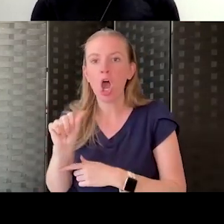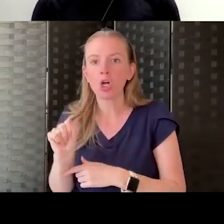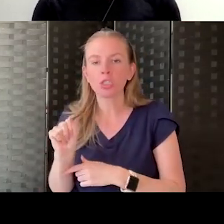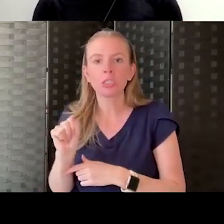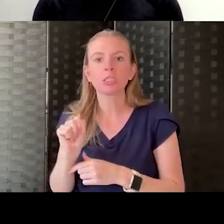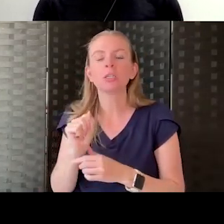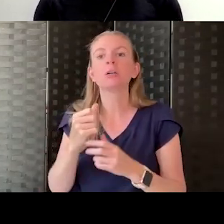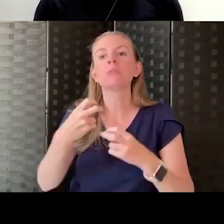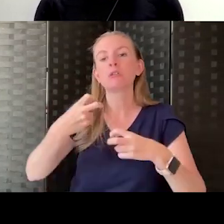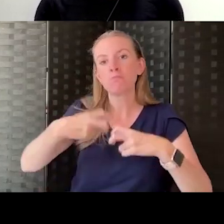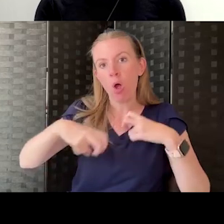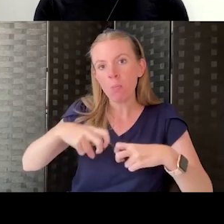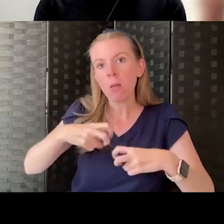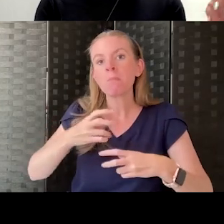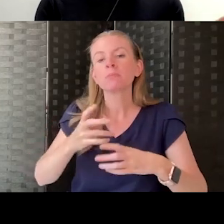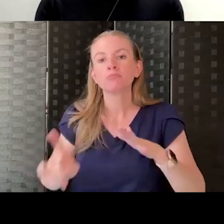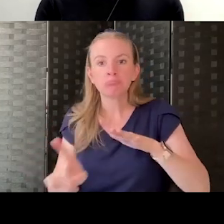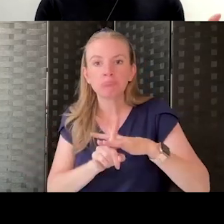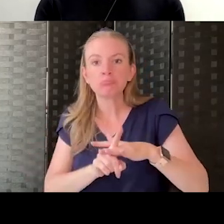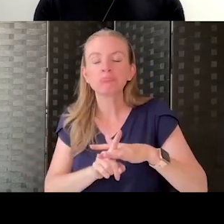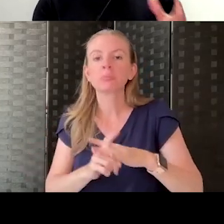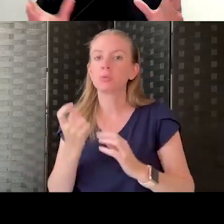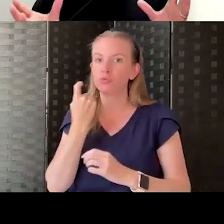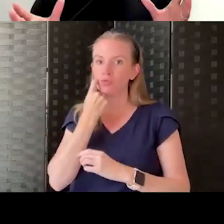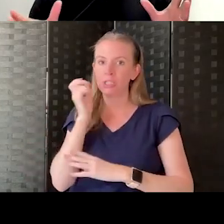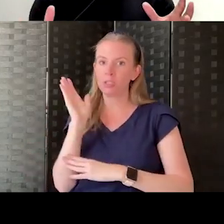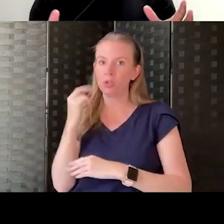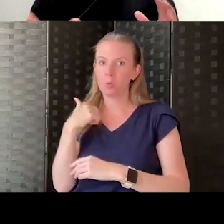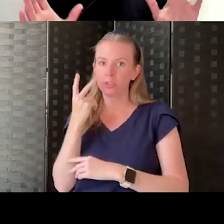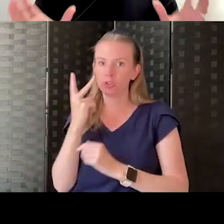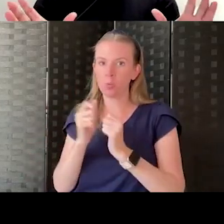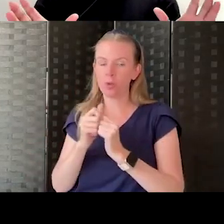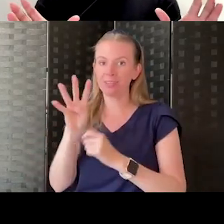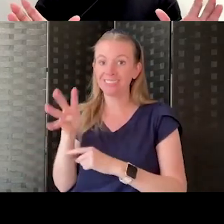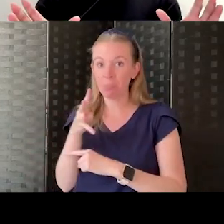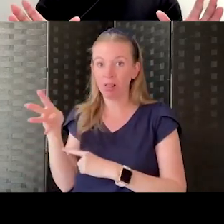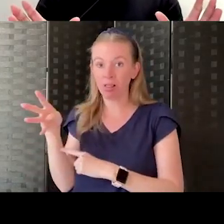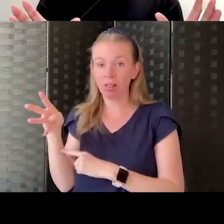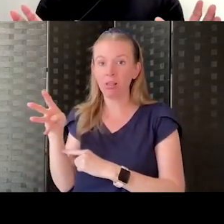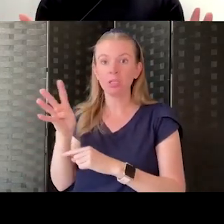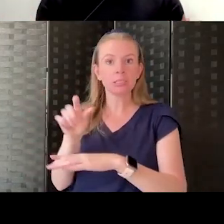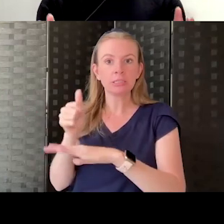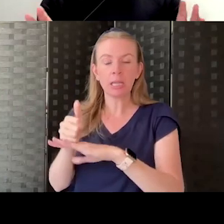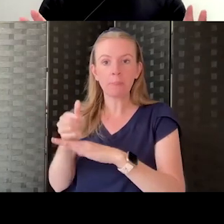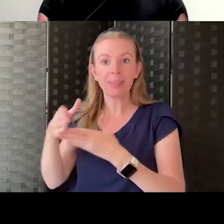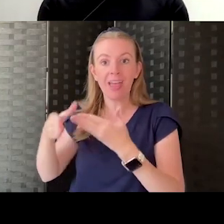issues going on. The last talk we saw with the table being set up at the end were the image and